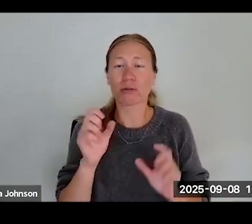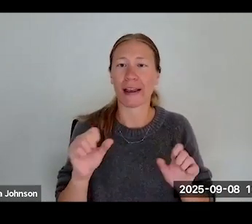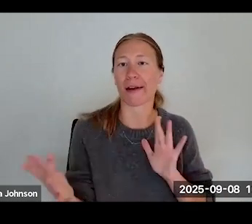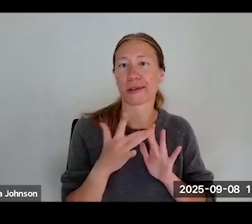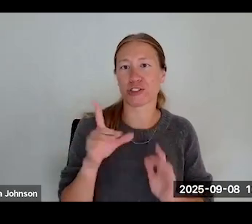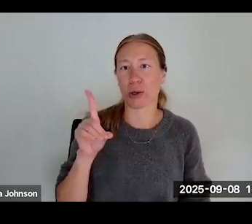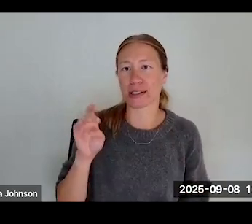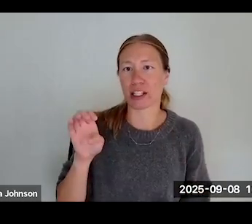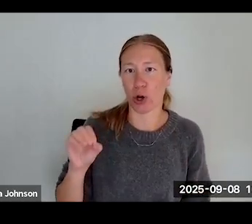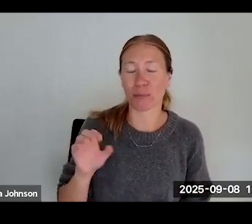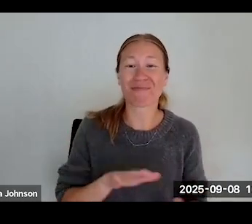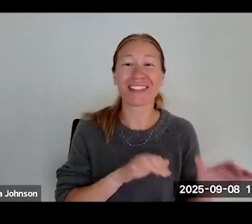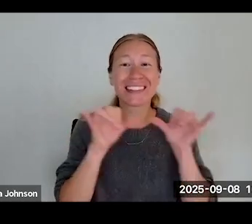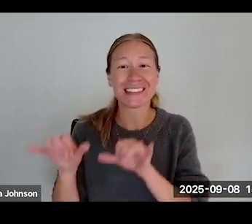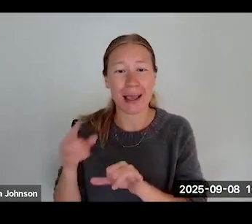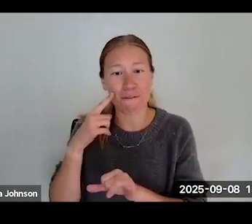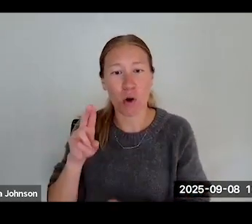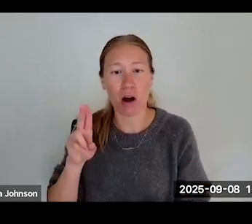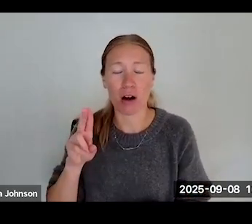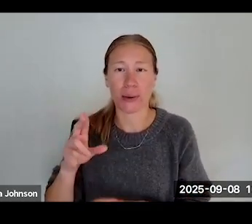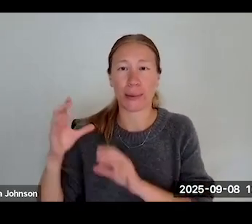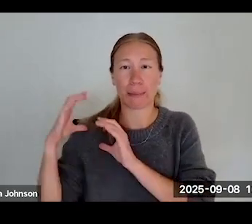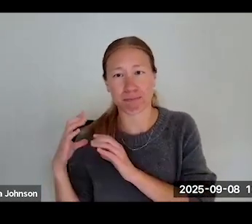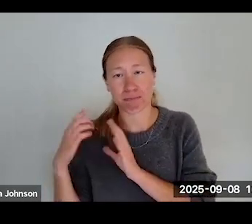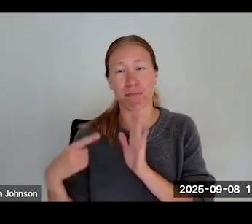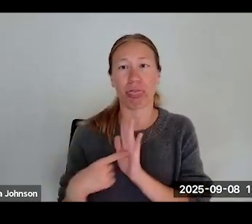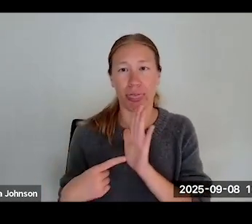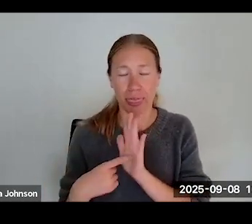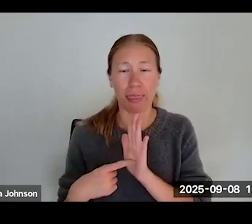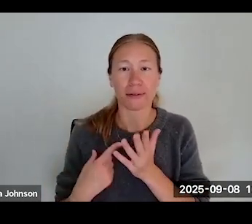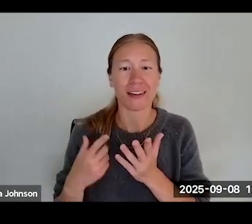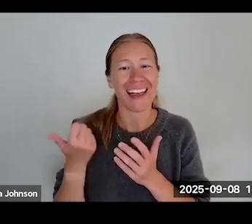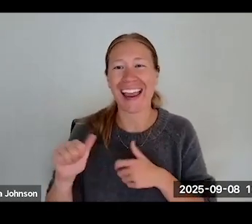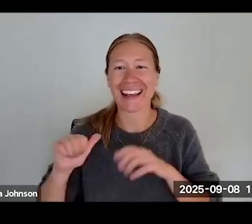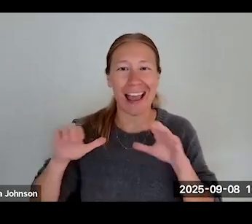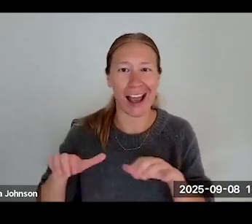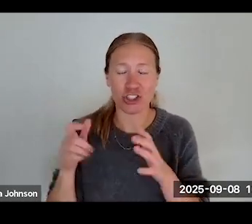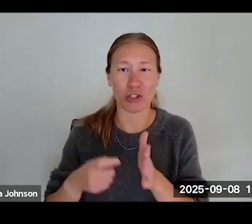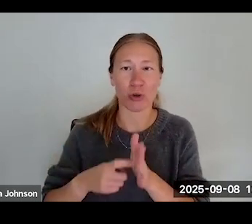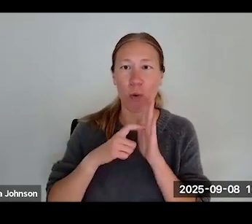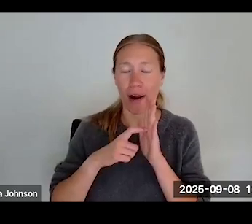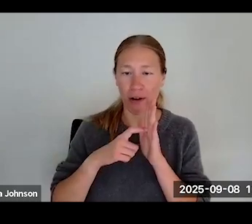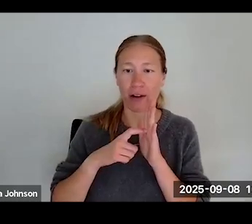Same thing with undue hardship, which is any action that would require significant difficulty of expense